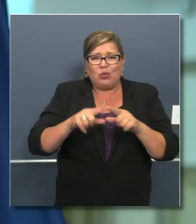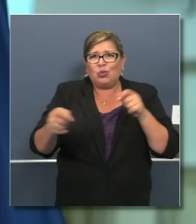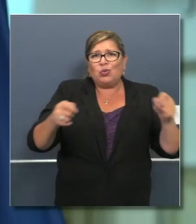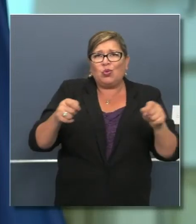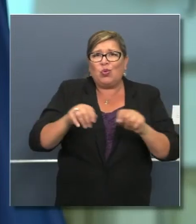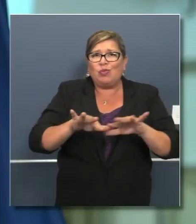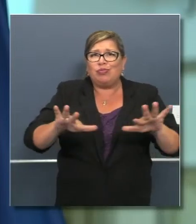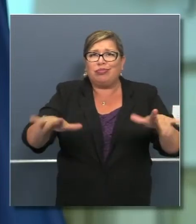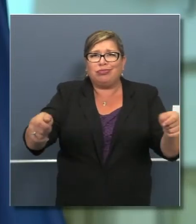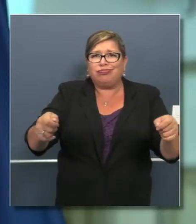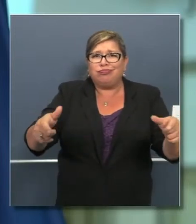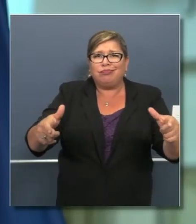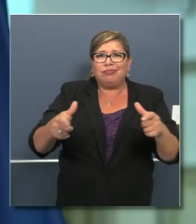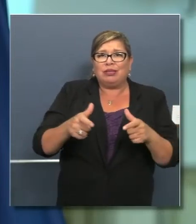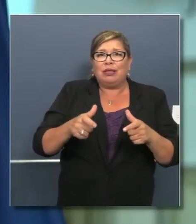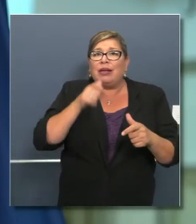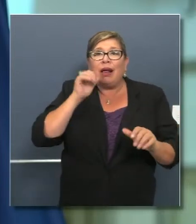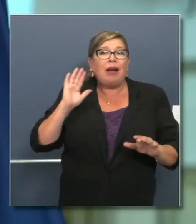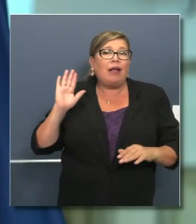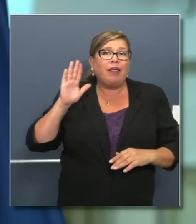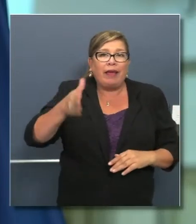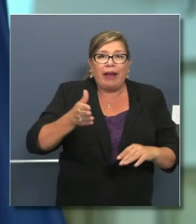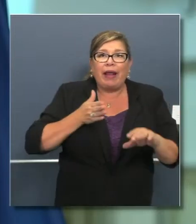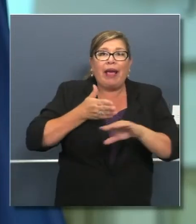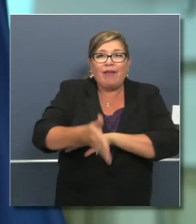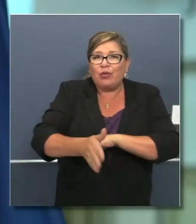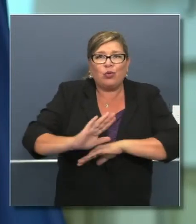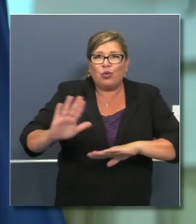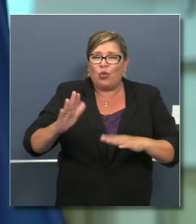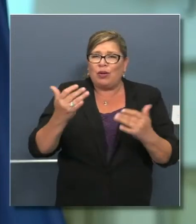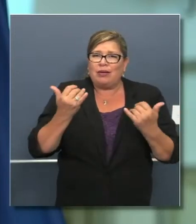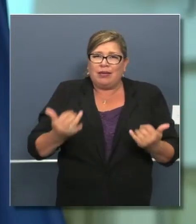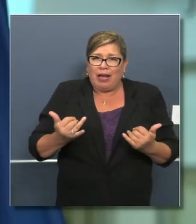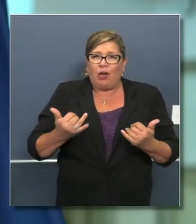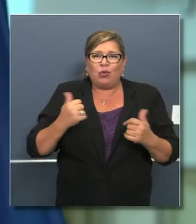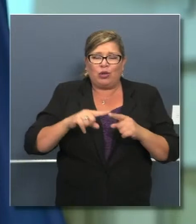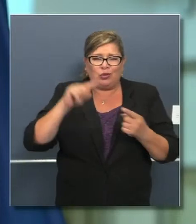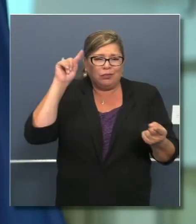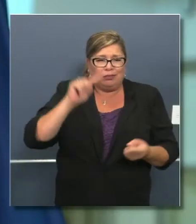not too late so we can mitigate the spread of this disease prepare not just to get through